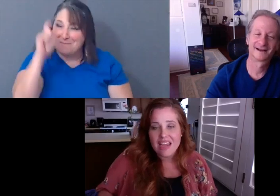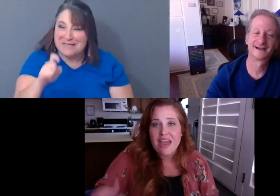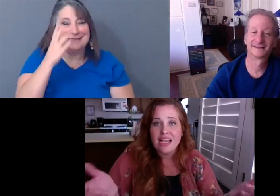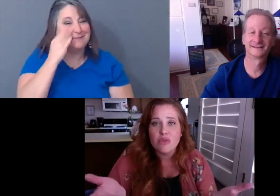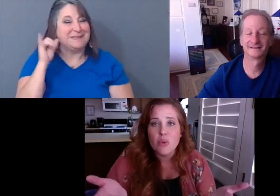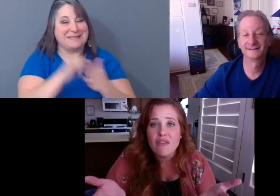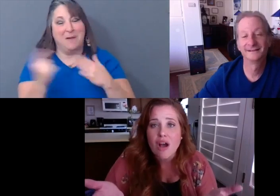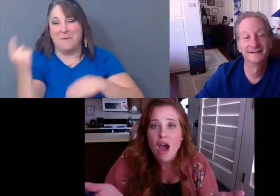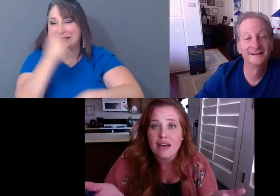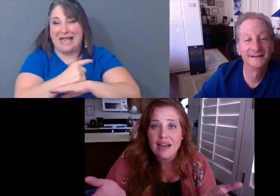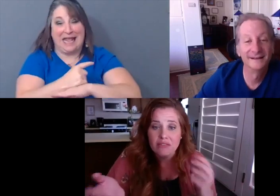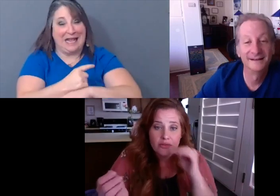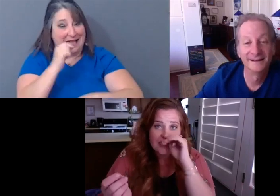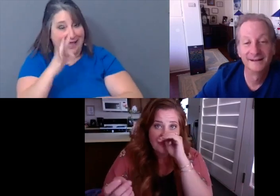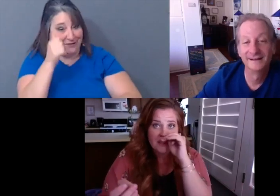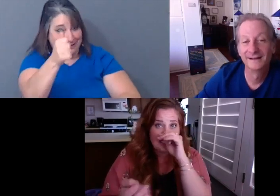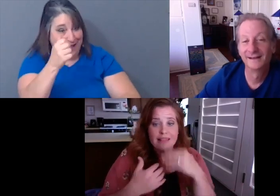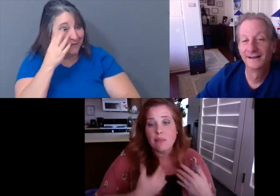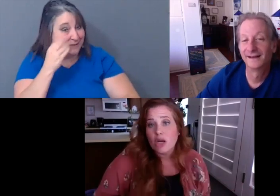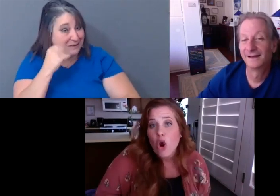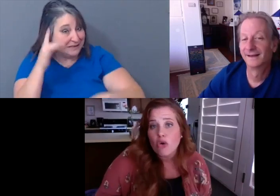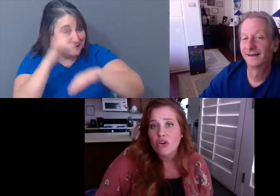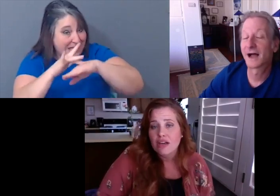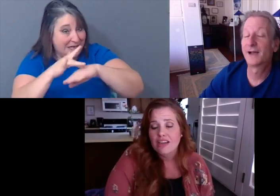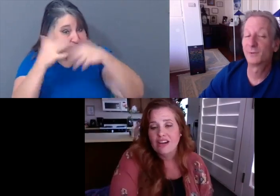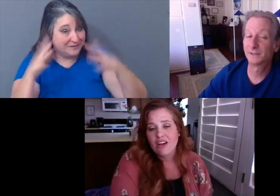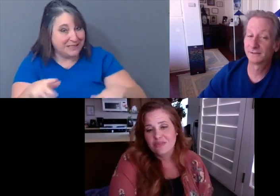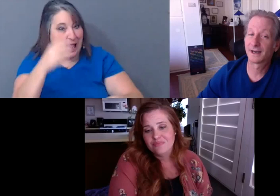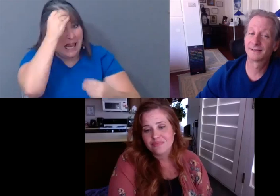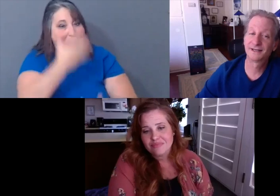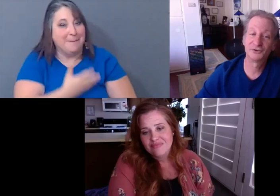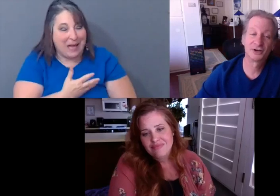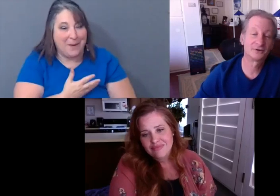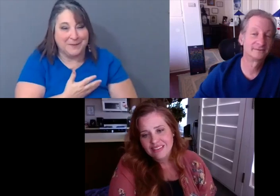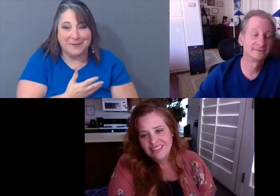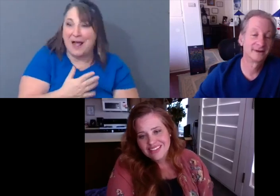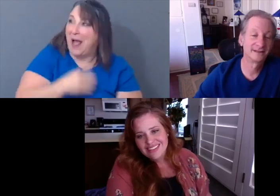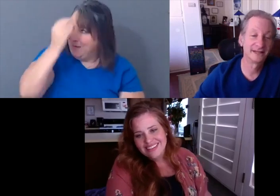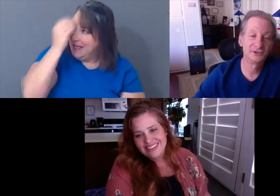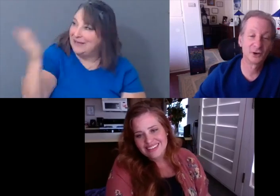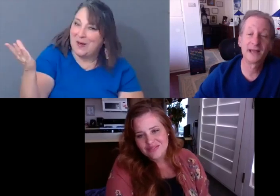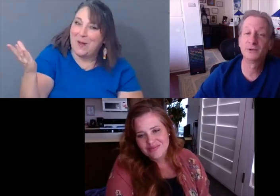If you have gone and if you've experienced that, let me know. I will, I'll let you know. I'll let you know.